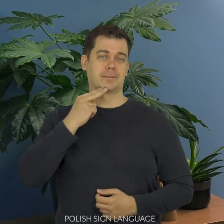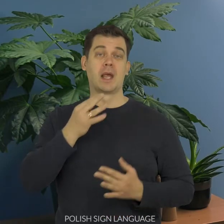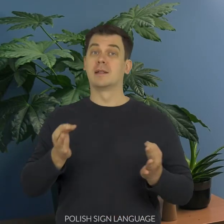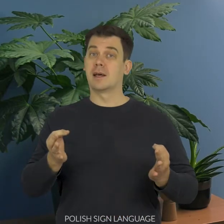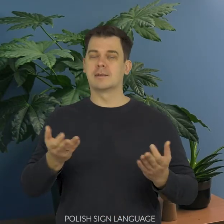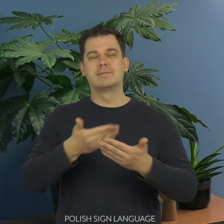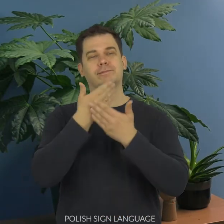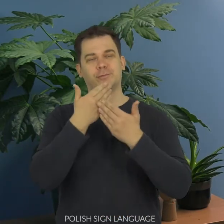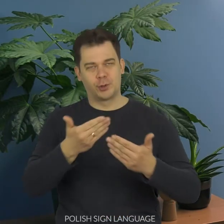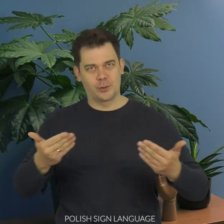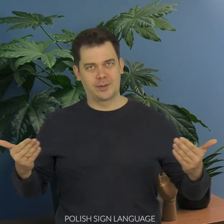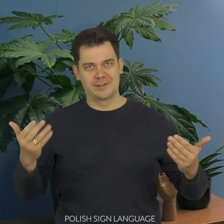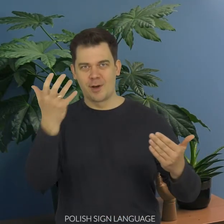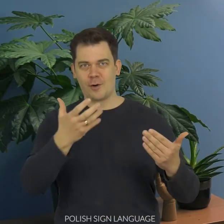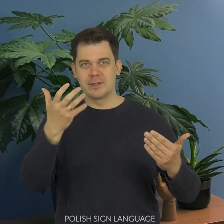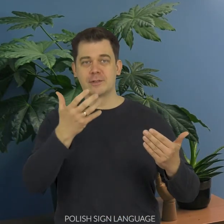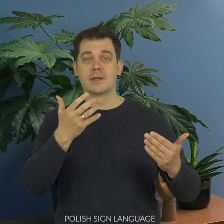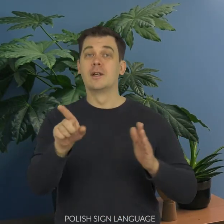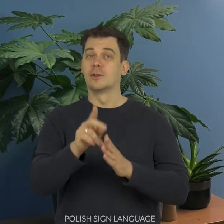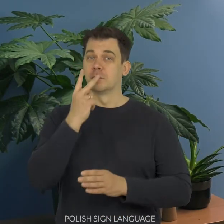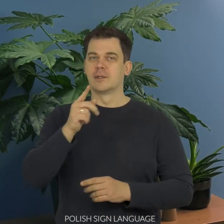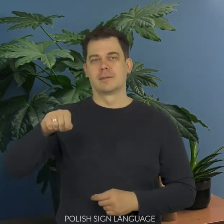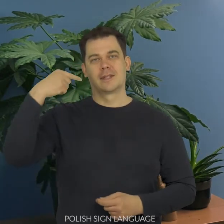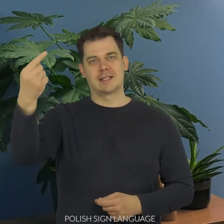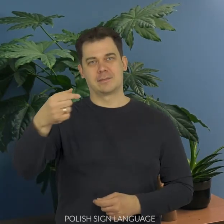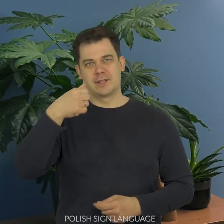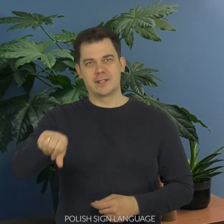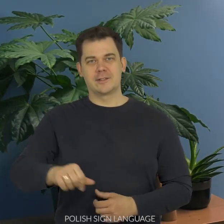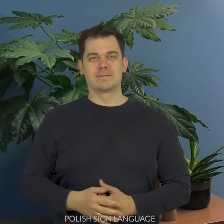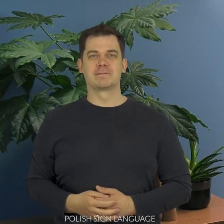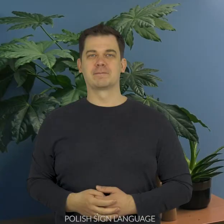In the meantime - thank you for your attention and see you next week